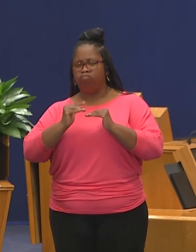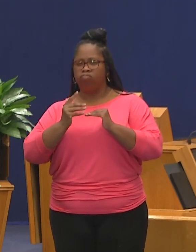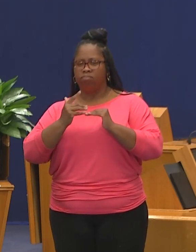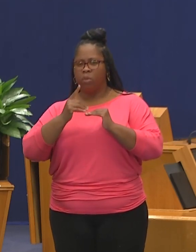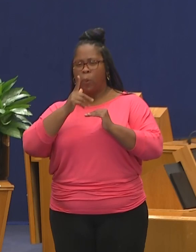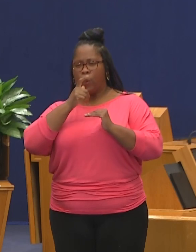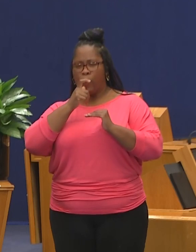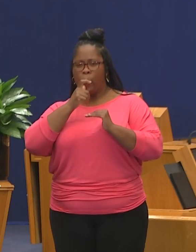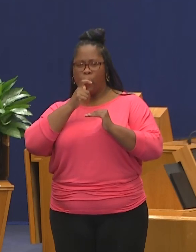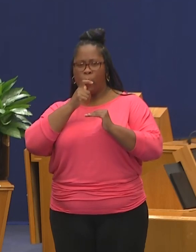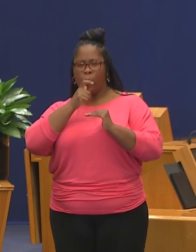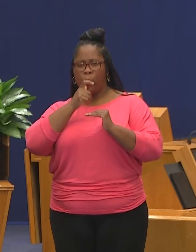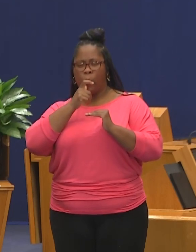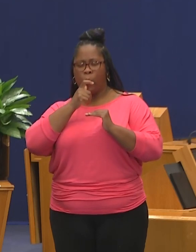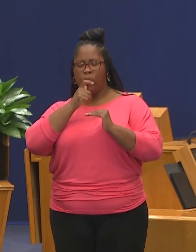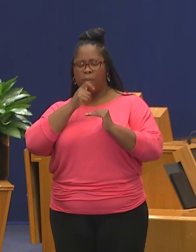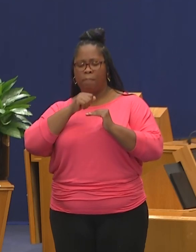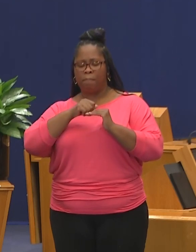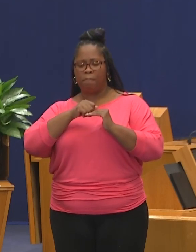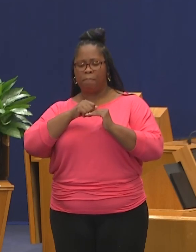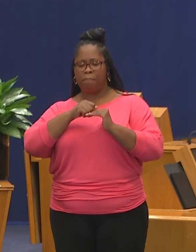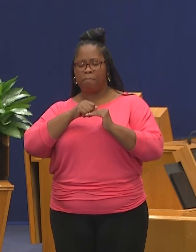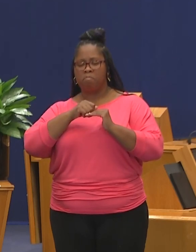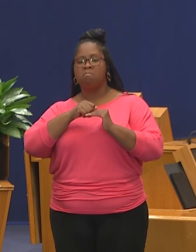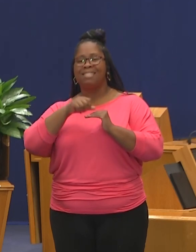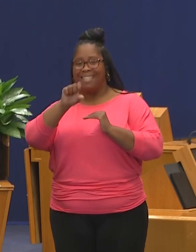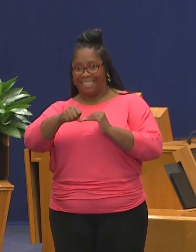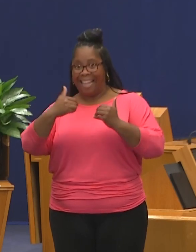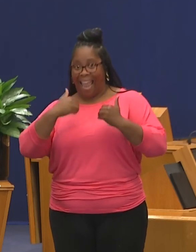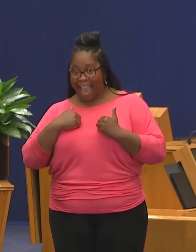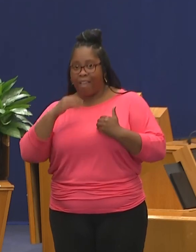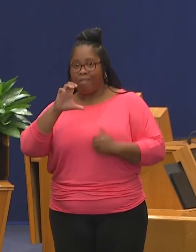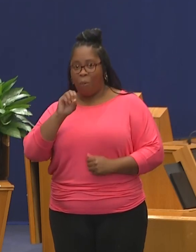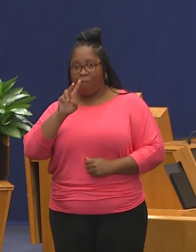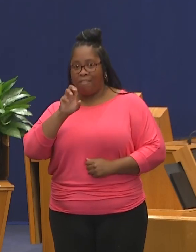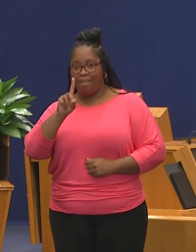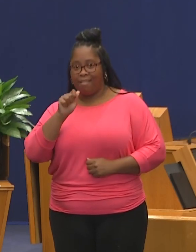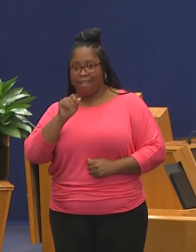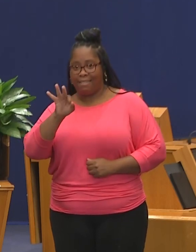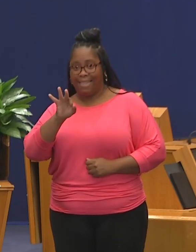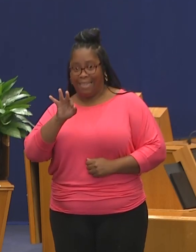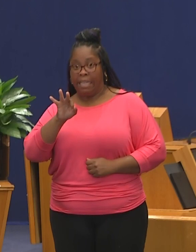1,700 PEOPLE WHO HAVE BEEN